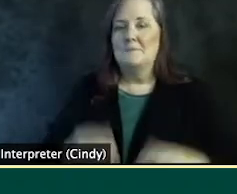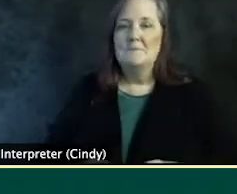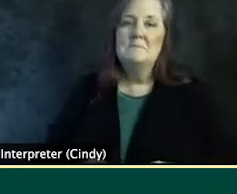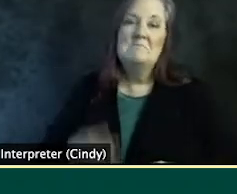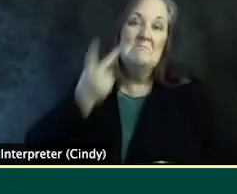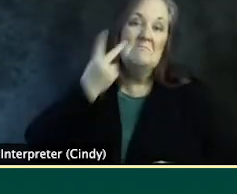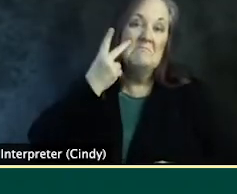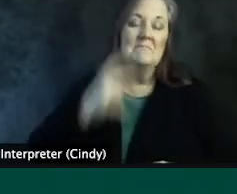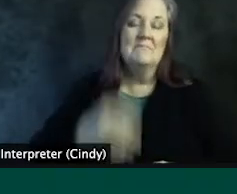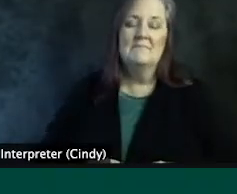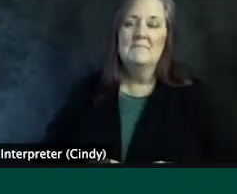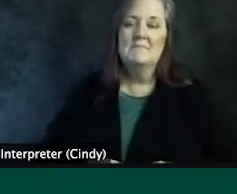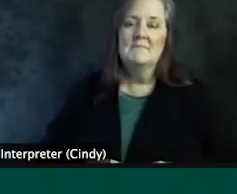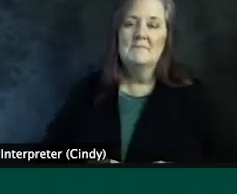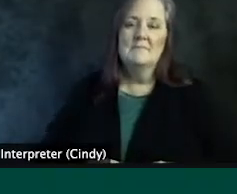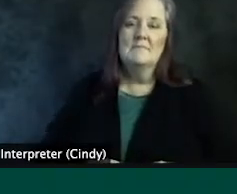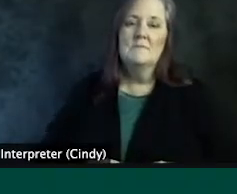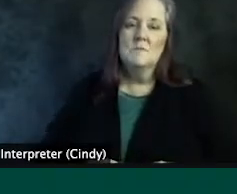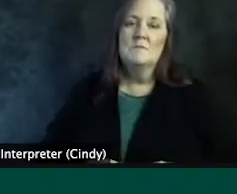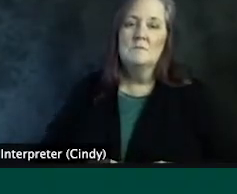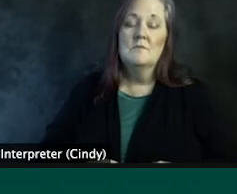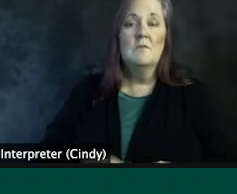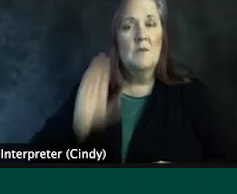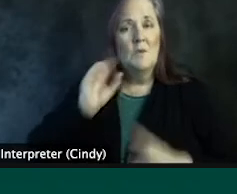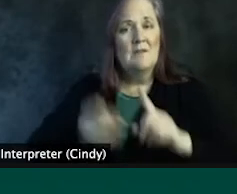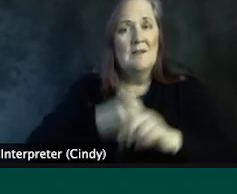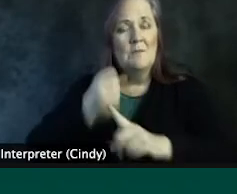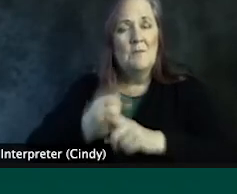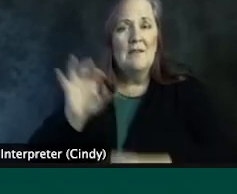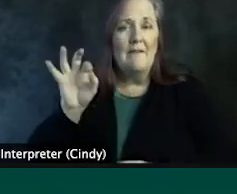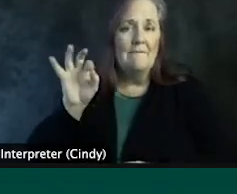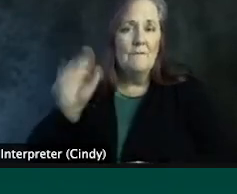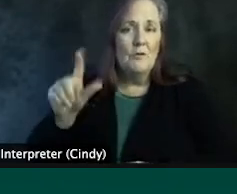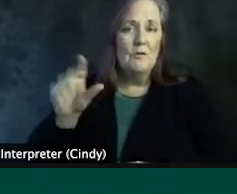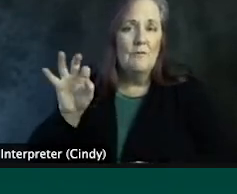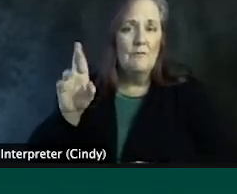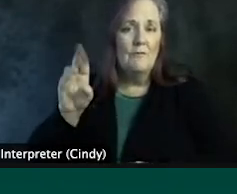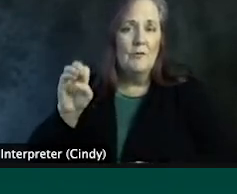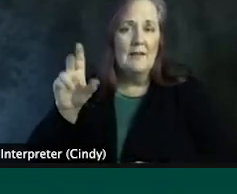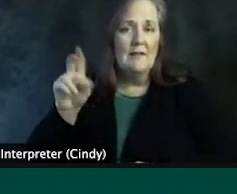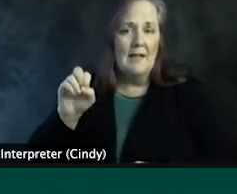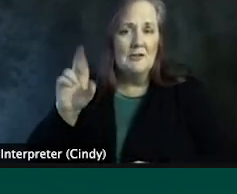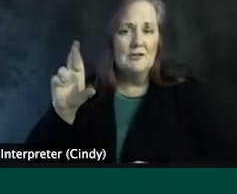There is a health insurance stipend beginning for workers who work more than 15 hours a week for one